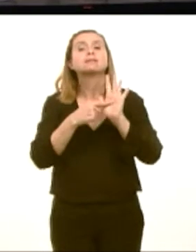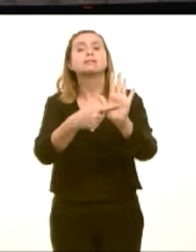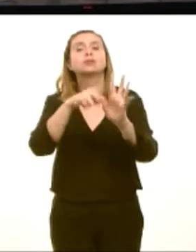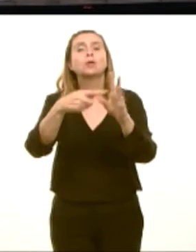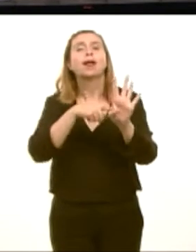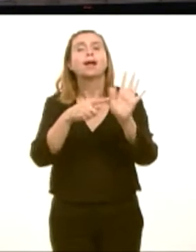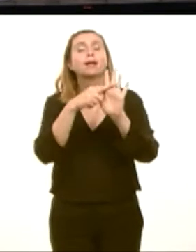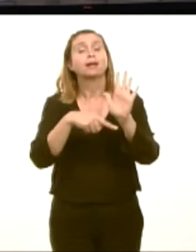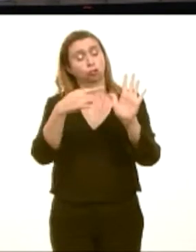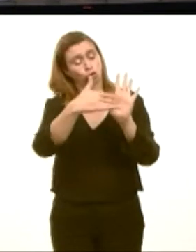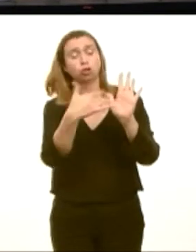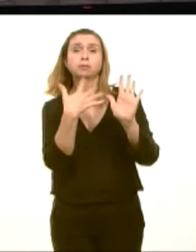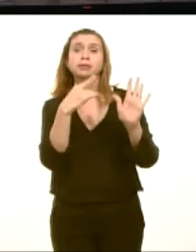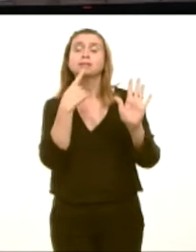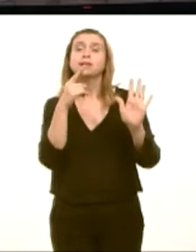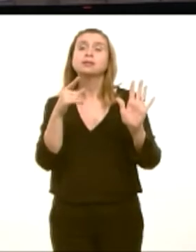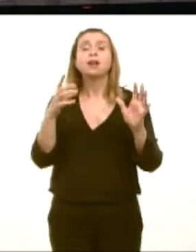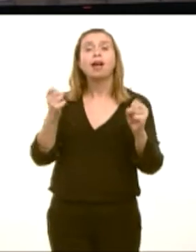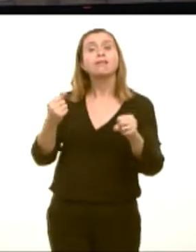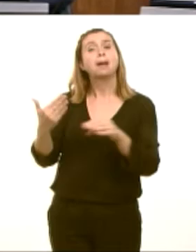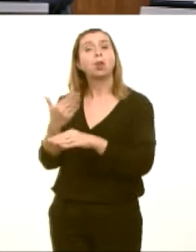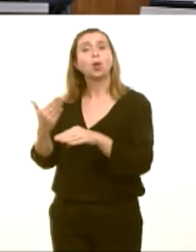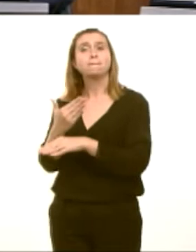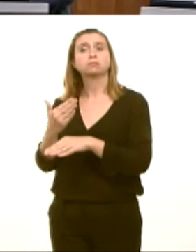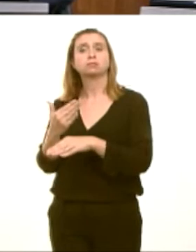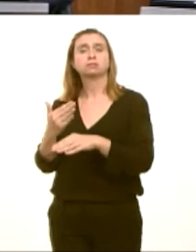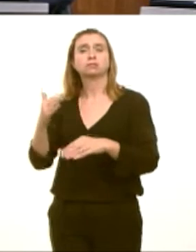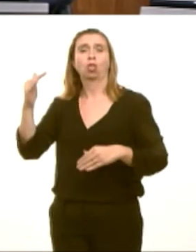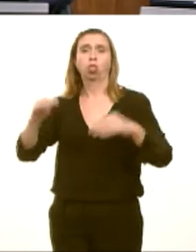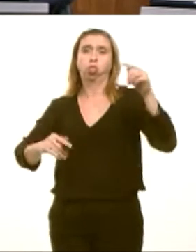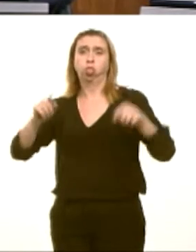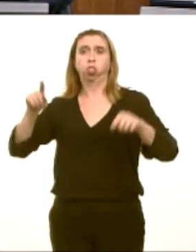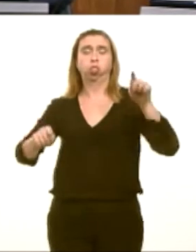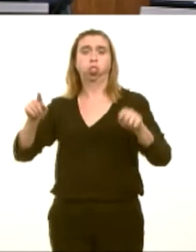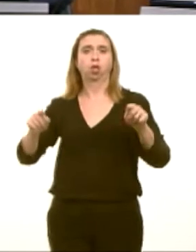outlined wanting to tackle differences in employment between various groups and parts of society.